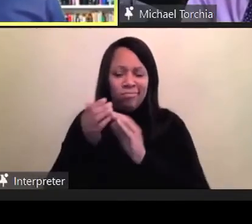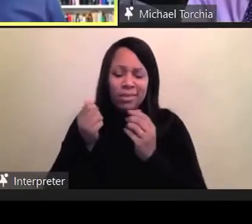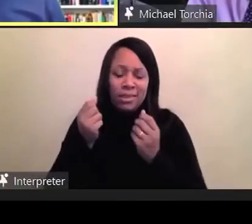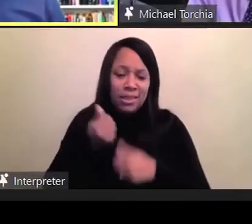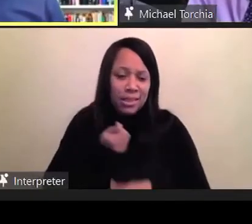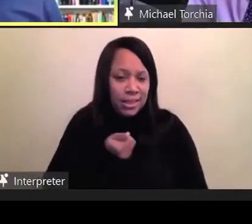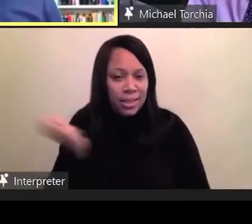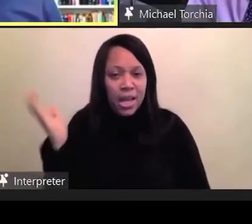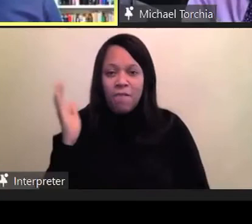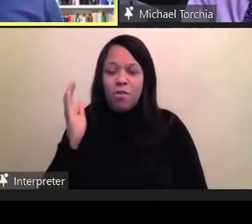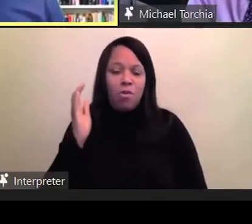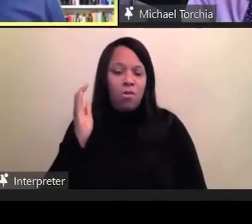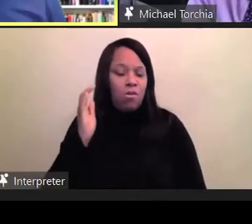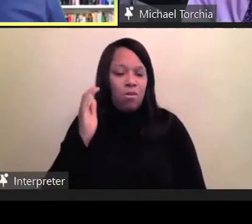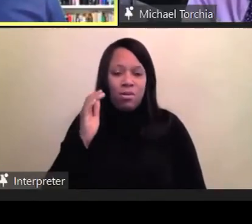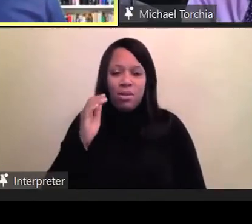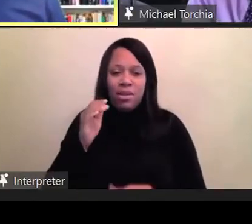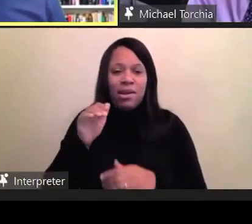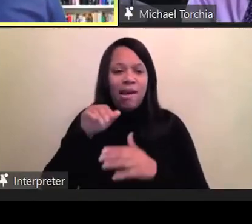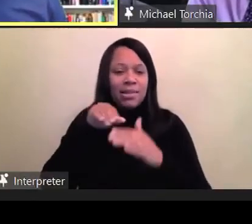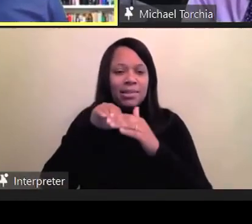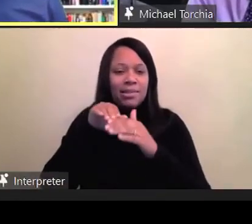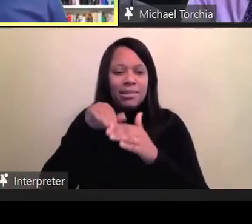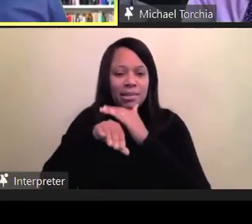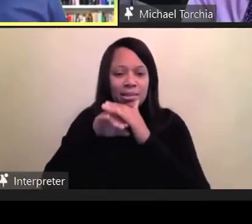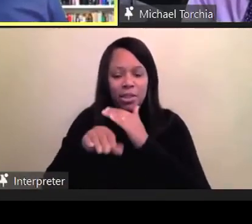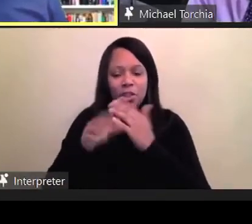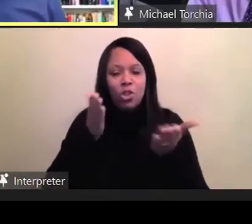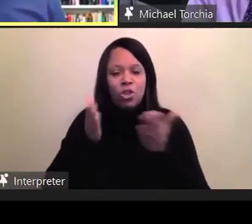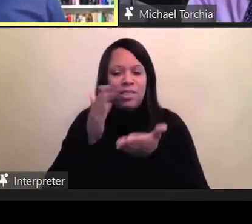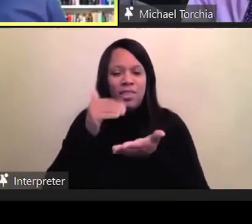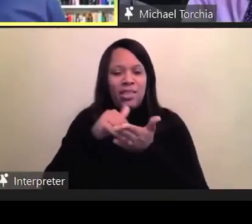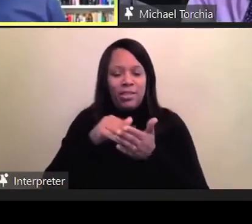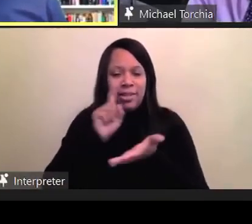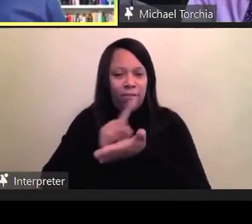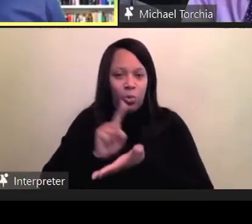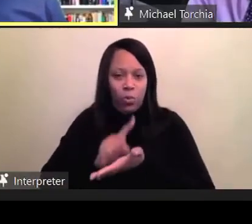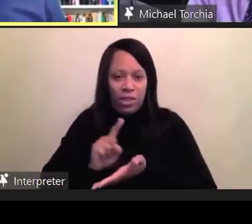sessions every week. We have been serving the community for over 40 years now.